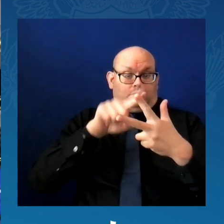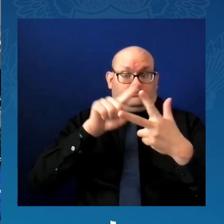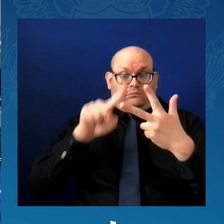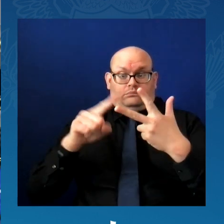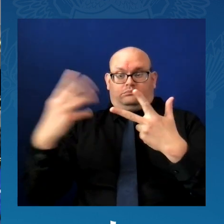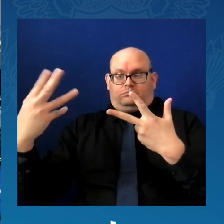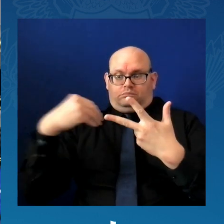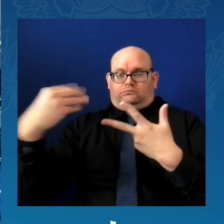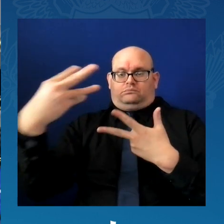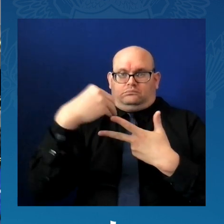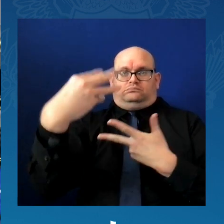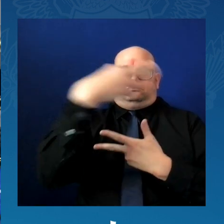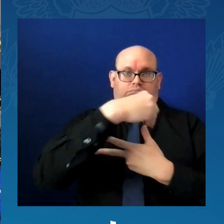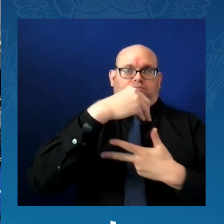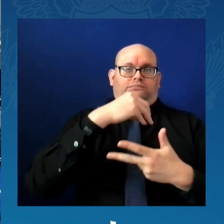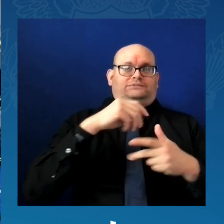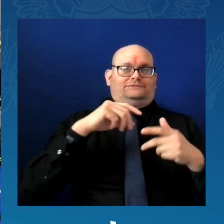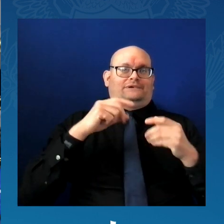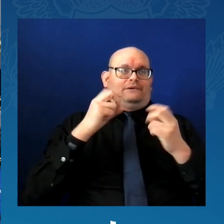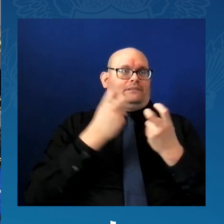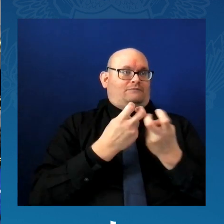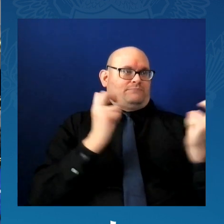And we are going to move now to our third session.